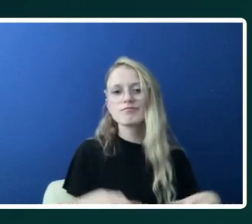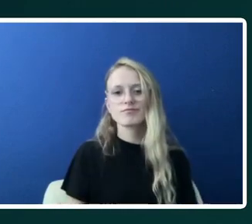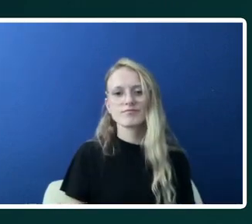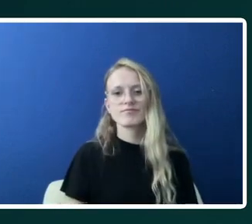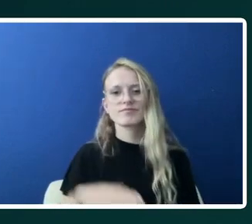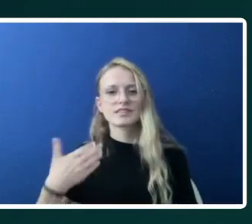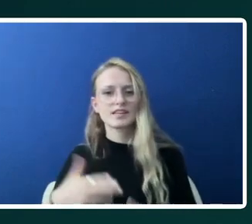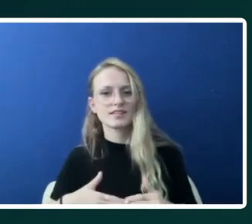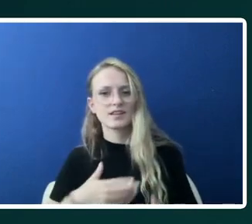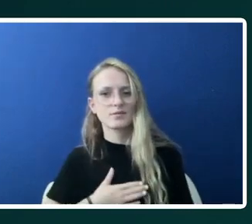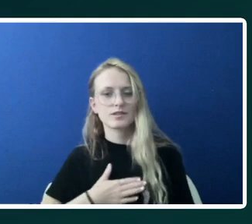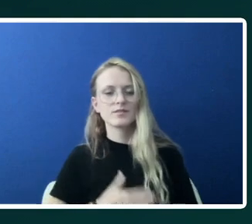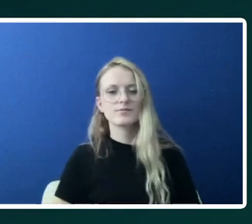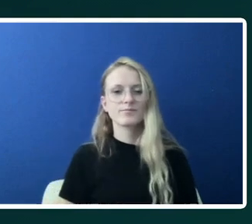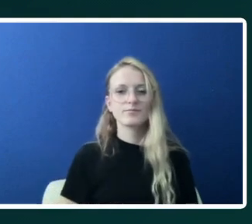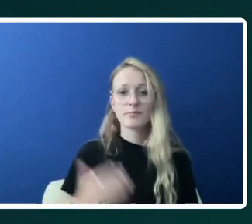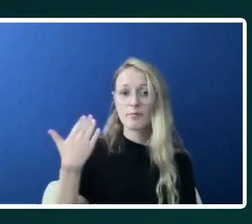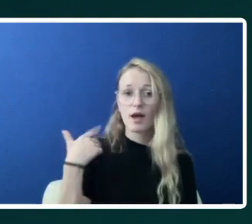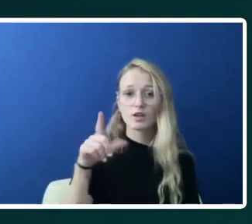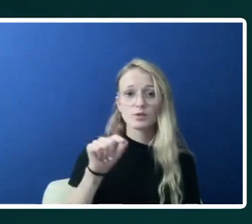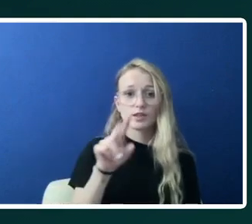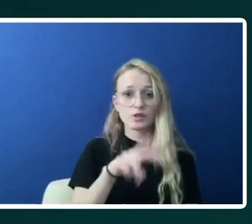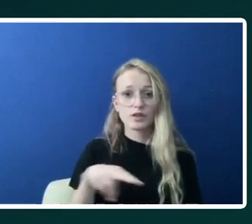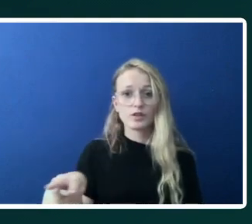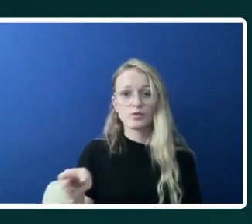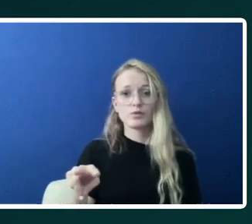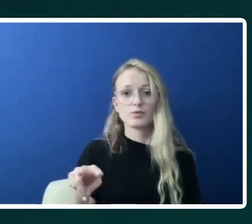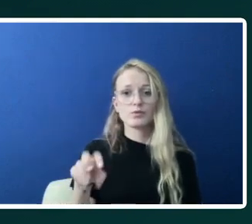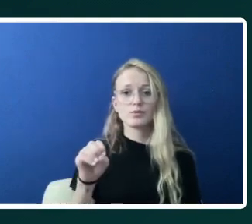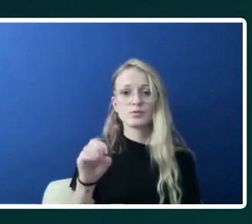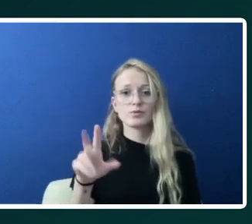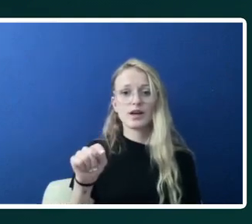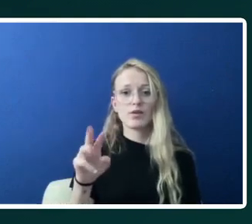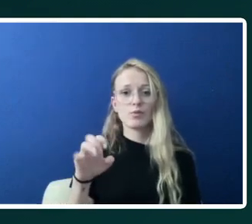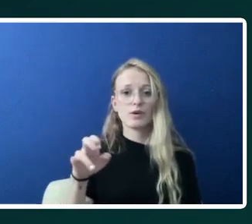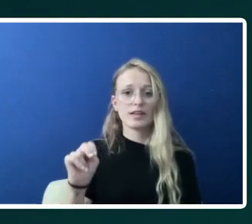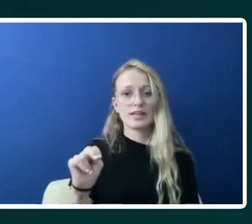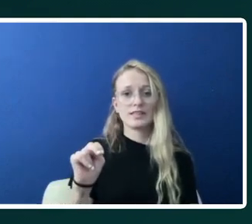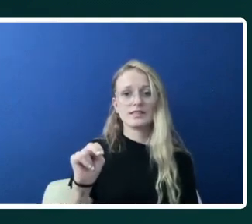In 2022, the Outwin Boocheever Portrait Competition gave us another opportunity to